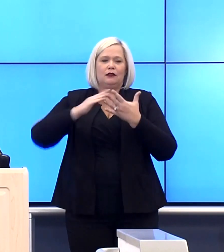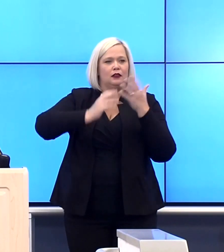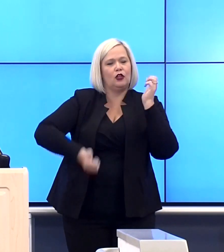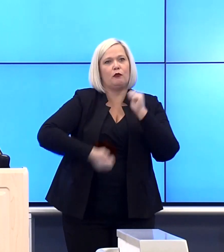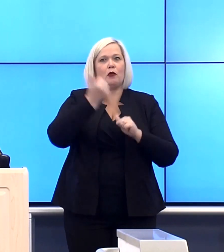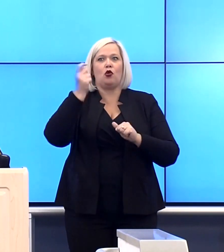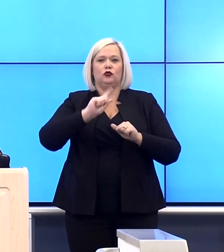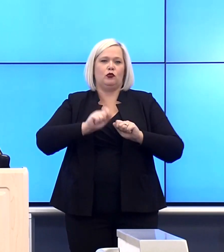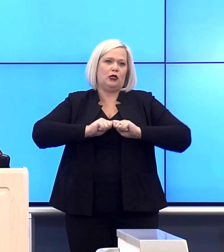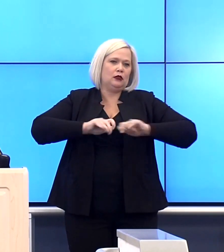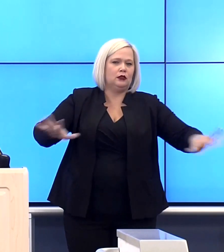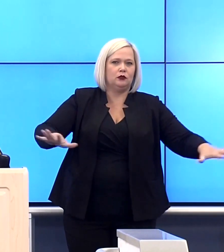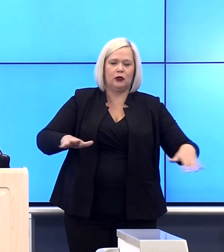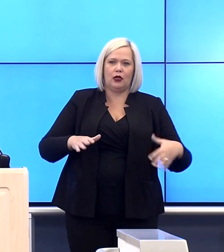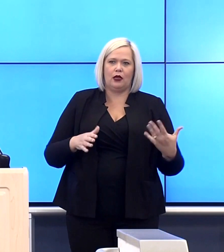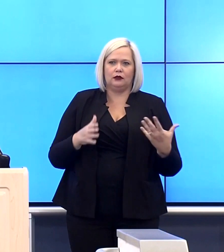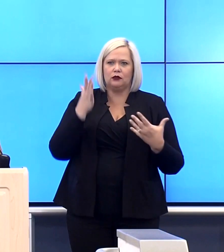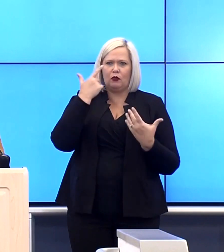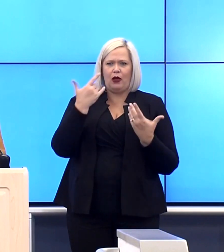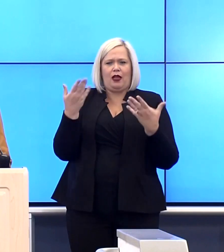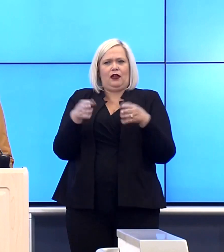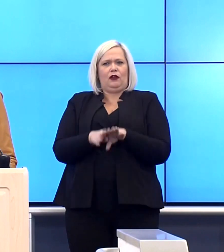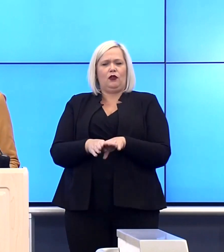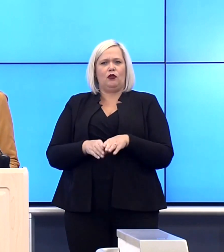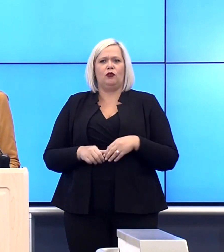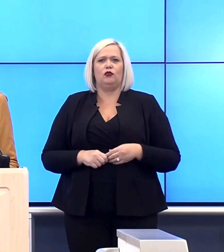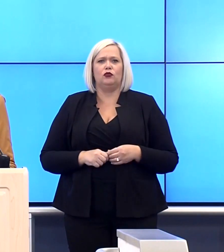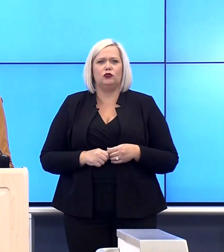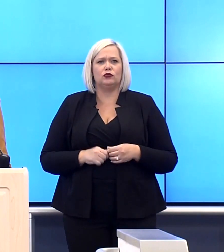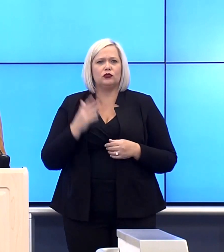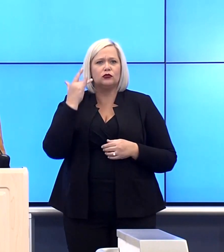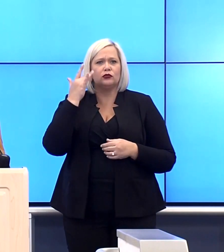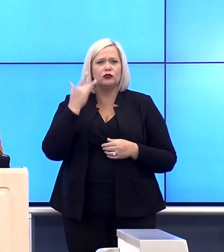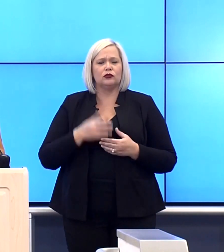EVEN THOUGH AT LEAST -- THERE ARE SOME OUTBREAKS AT ARE SOME OUTBREAKS AT RESTAURANTS, THEY’RE NOT AT THE RESTAURANTS, THEY’RE NOT AT THE TOP OF THE LIST OF ENTITIES WITH TOP OF THE LIST OF ENTITIES WITH THOSE OUTBREAKS.